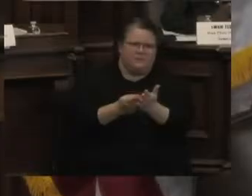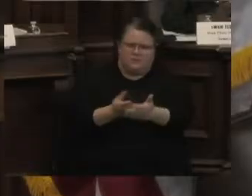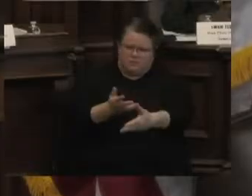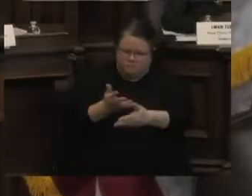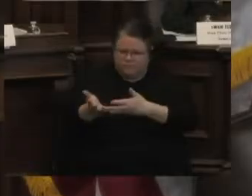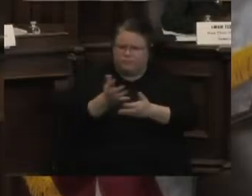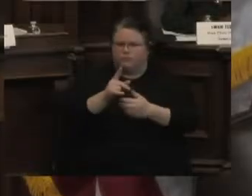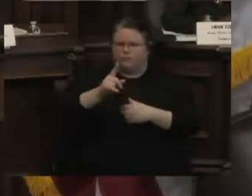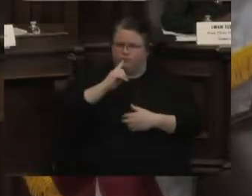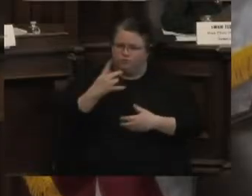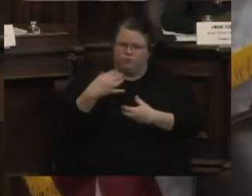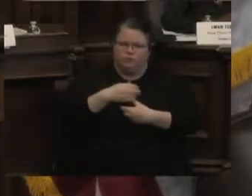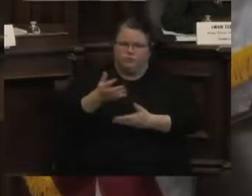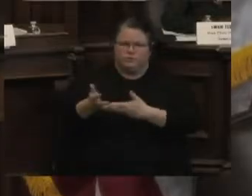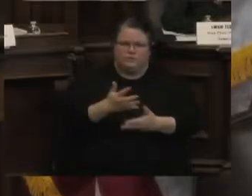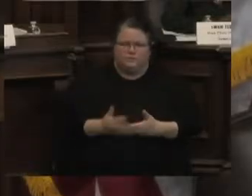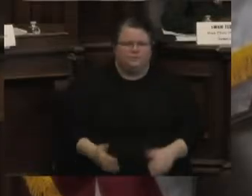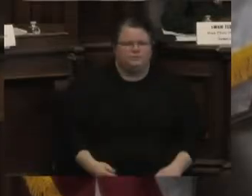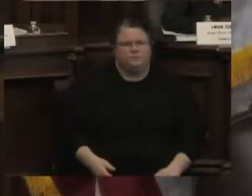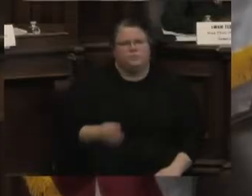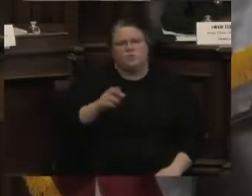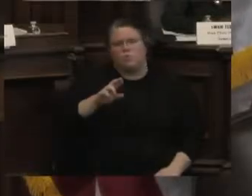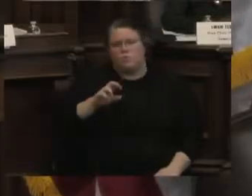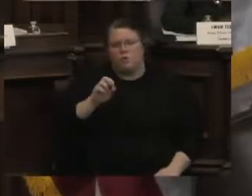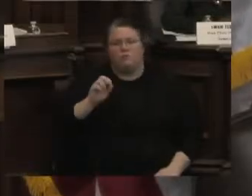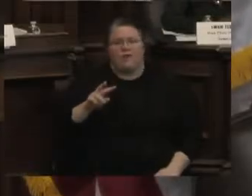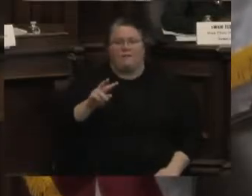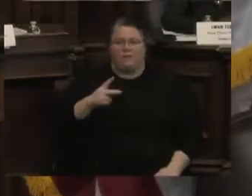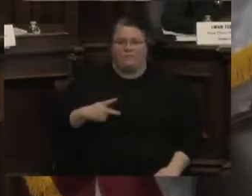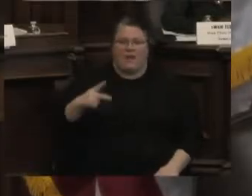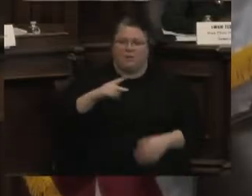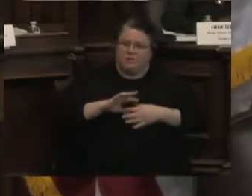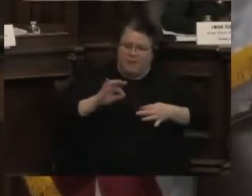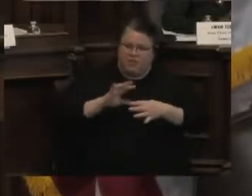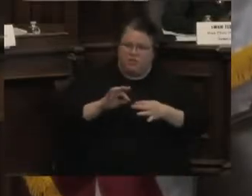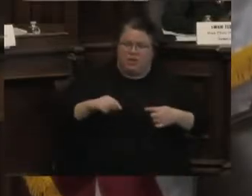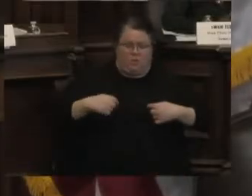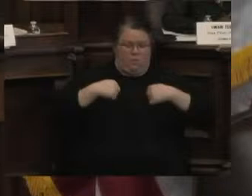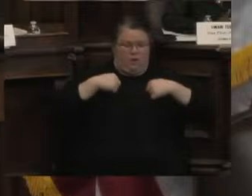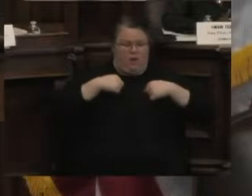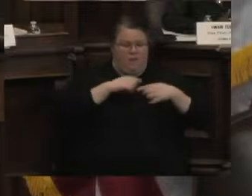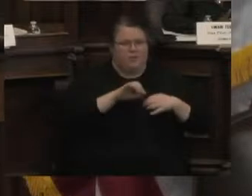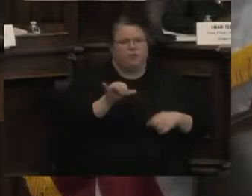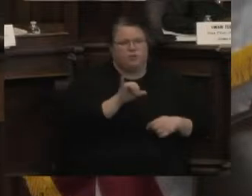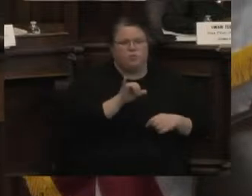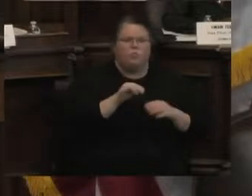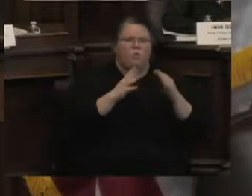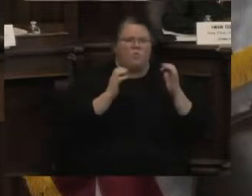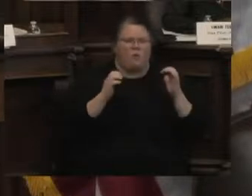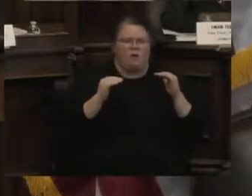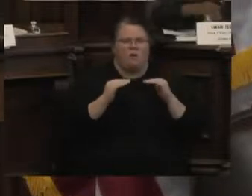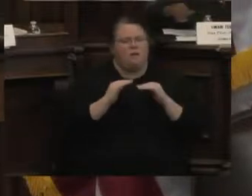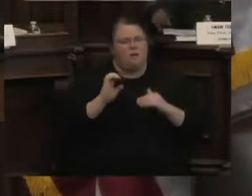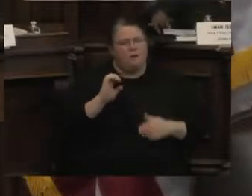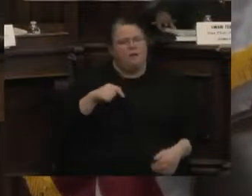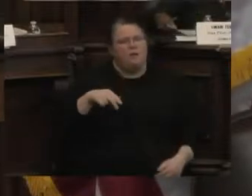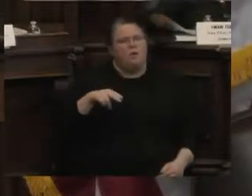engagement. And thank you for highlighting that too. And so, you know what Reverend